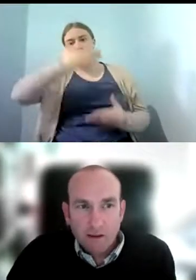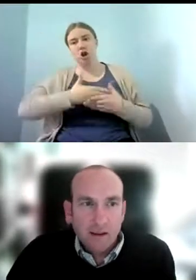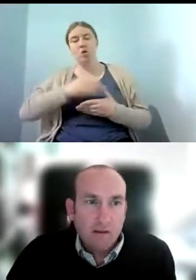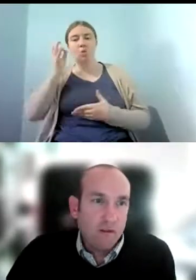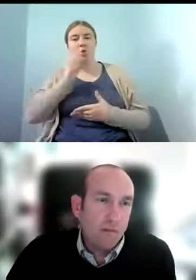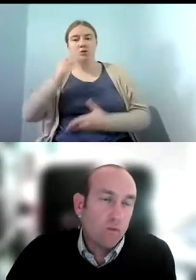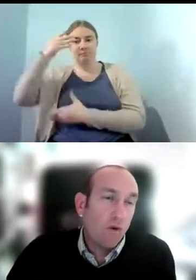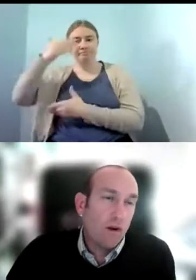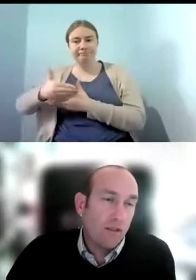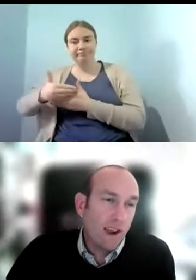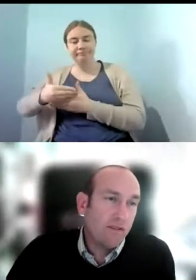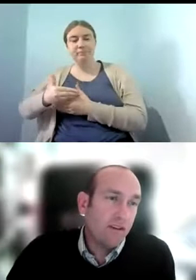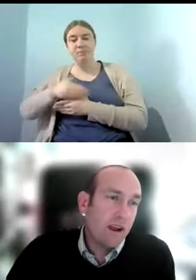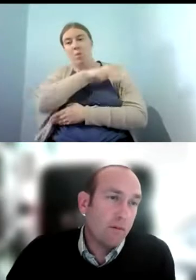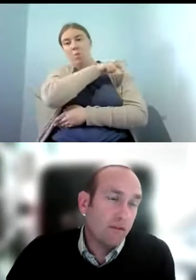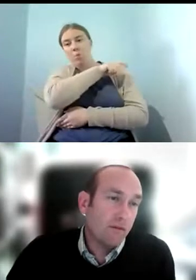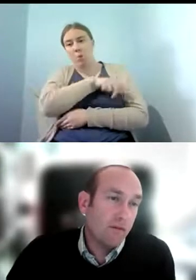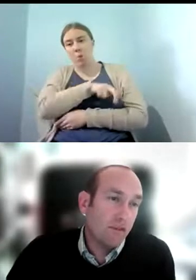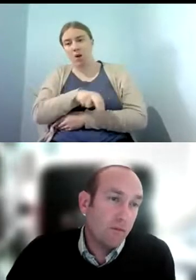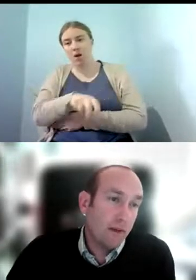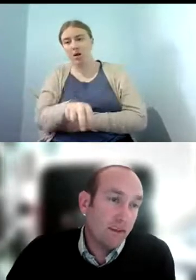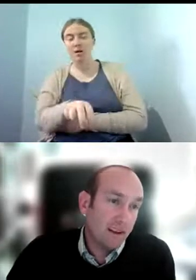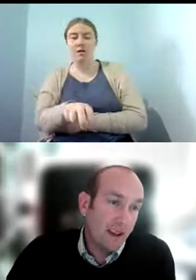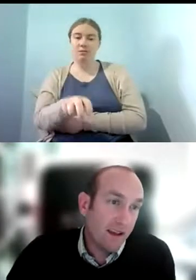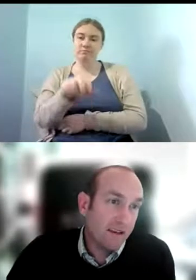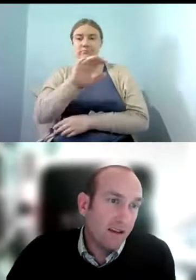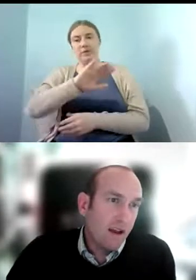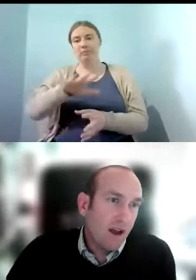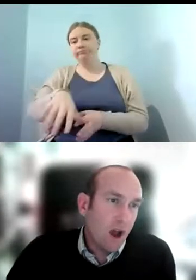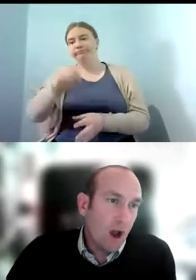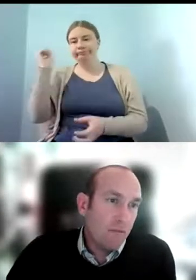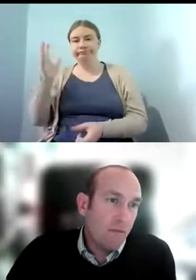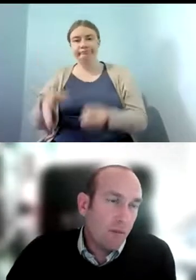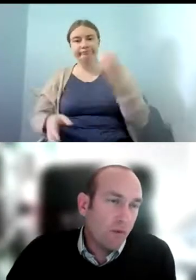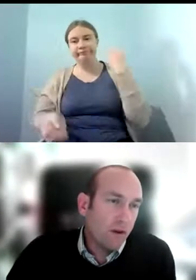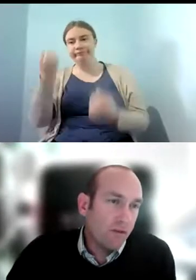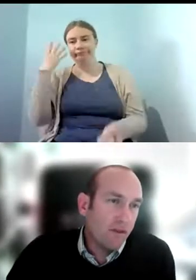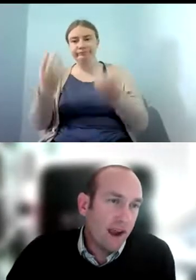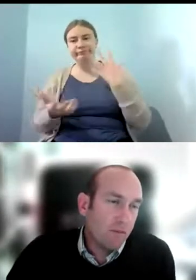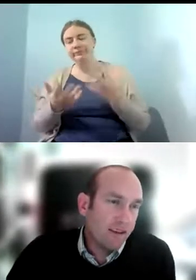and from this walkway on the left you're able to to be able to clear um the bulk of any material